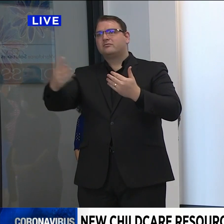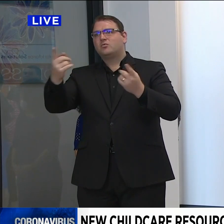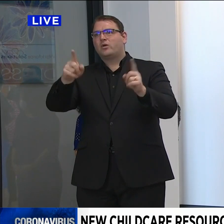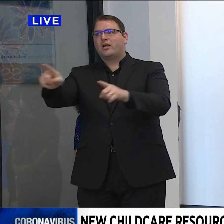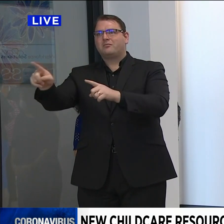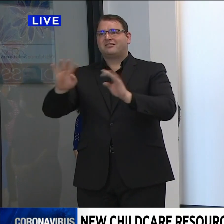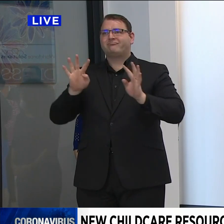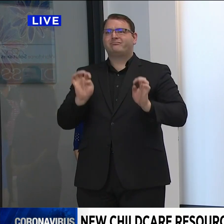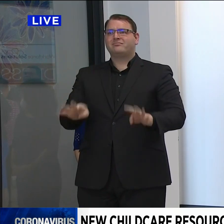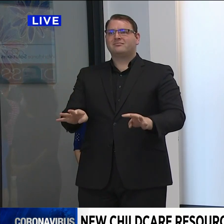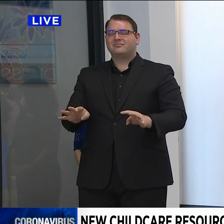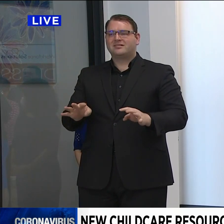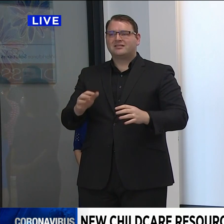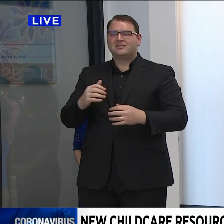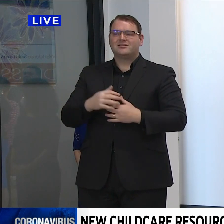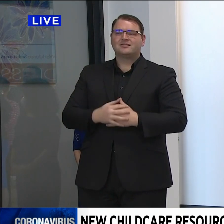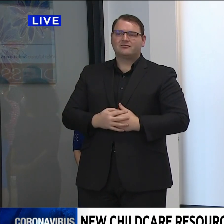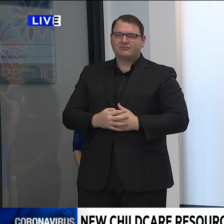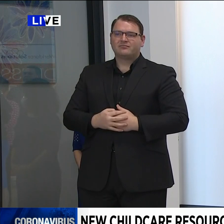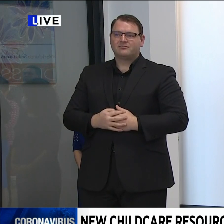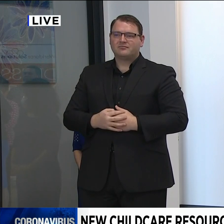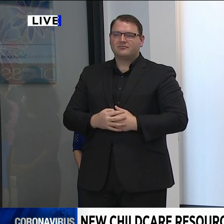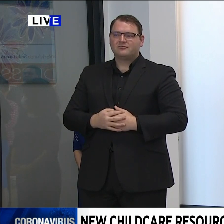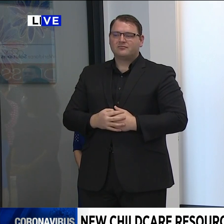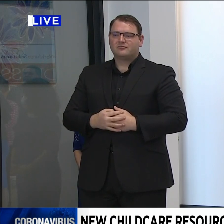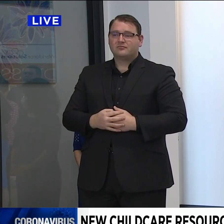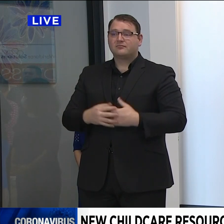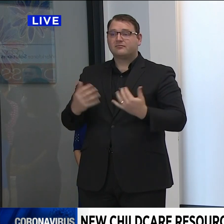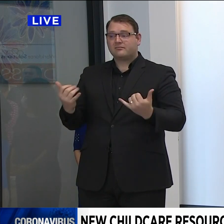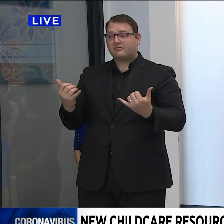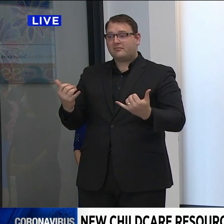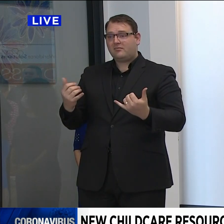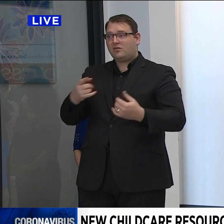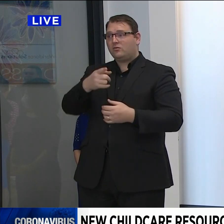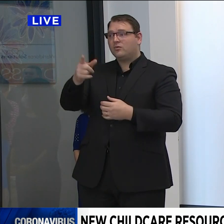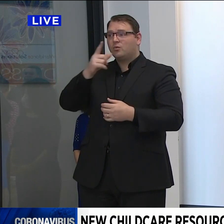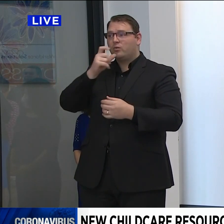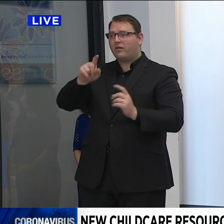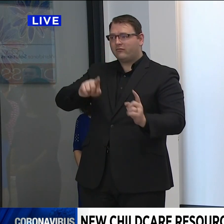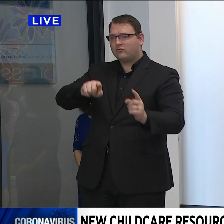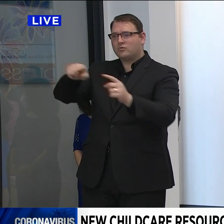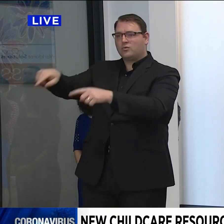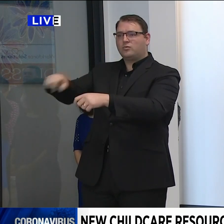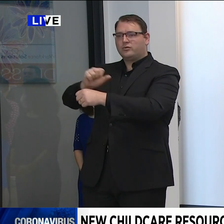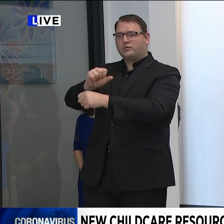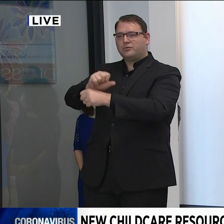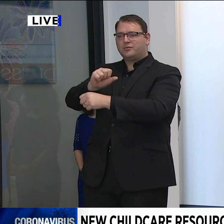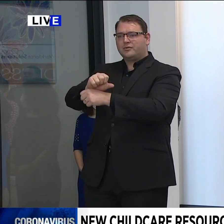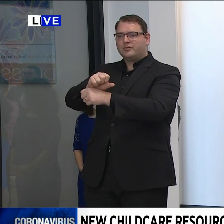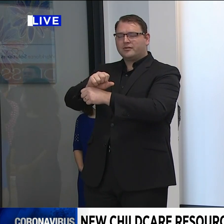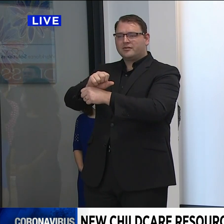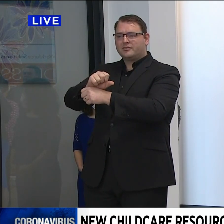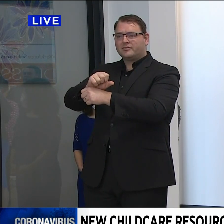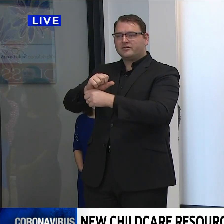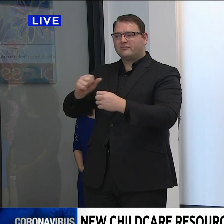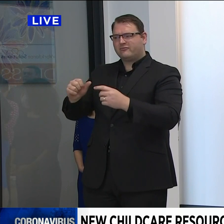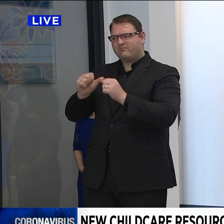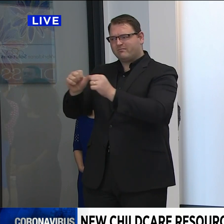schools to child care centers, a challenge by coded 19 a challenge by coded 19 closures and a great deal closures and a great deal of uncertainty. We recognize